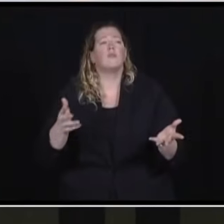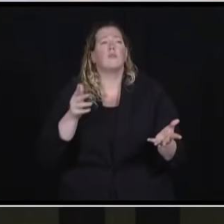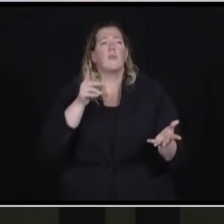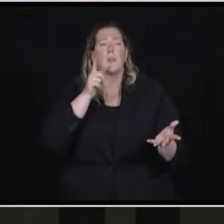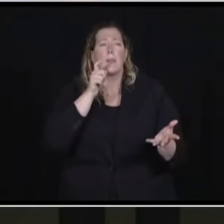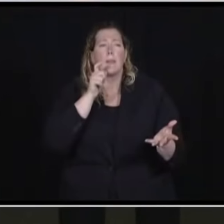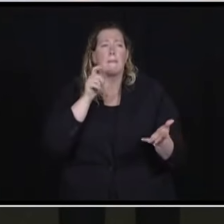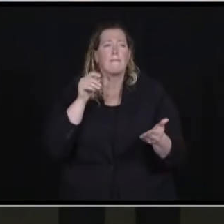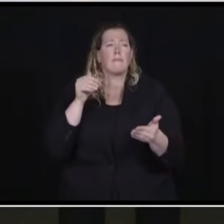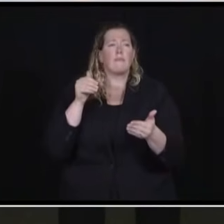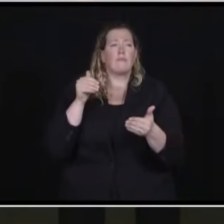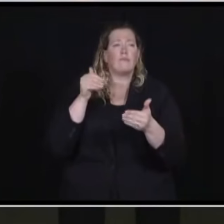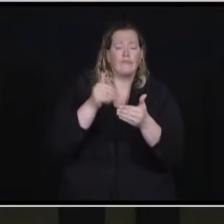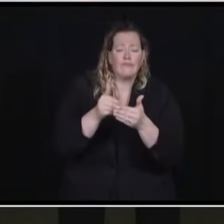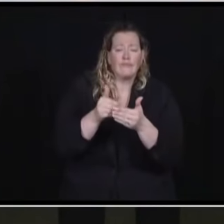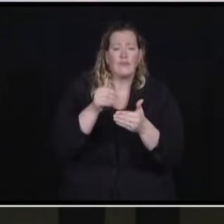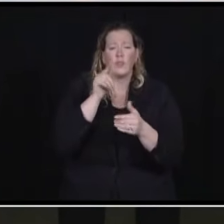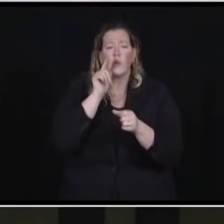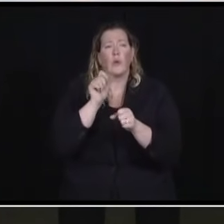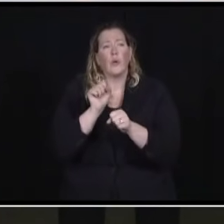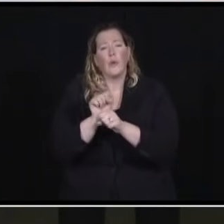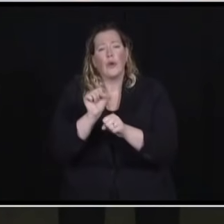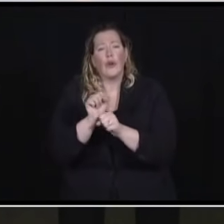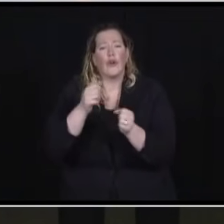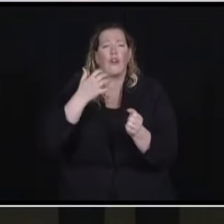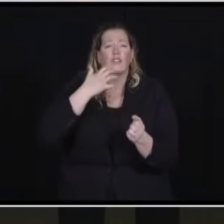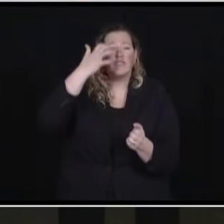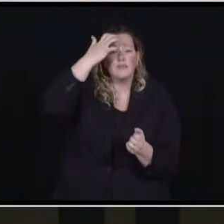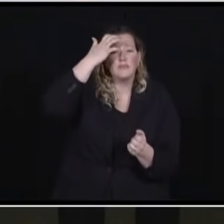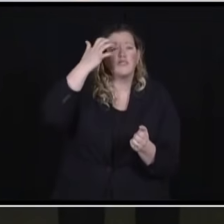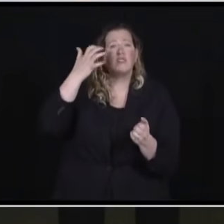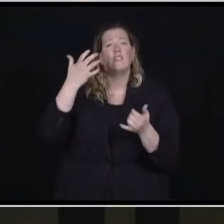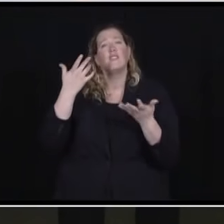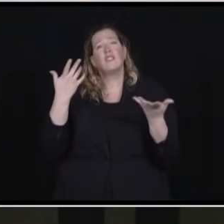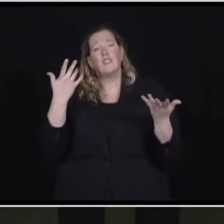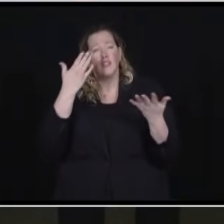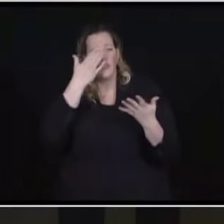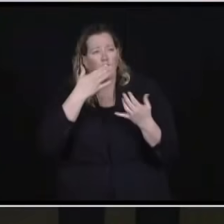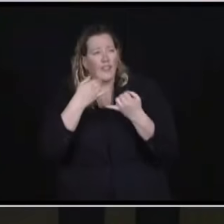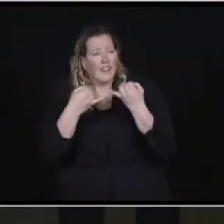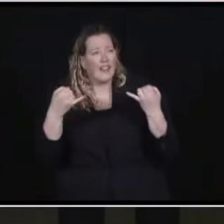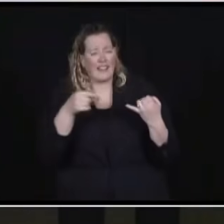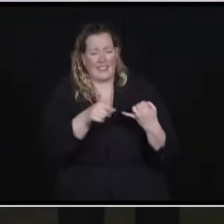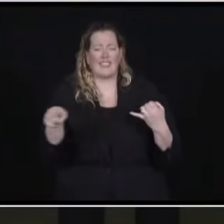government of course, and this is the work of the elected leaders of Ontario were doing that.